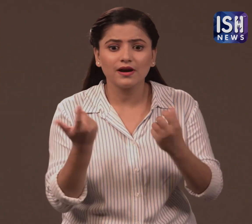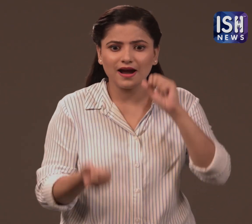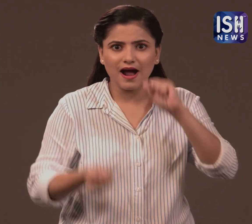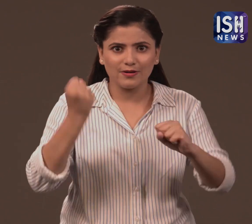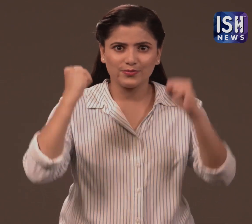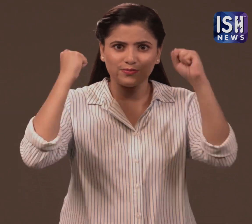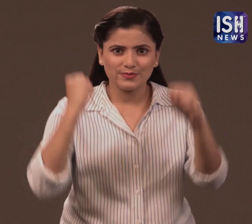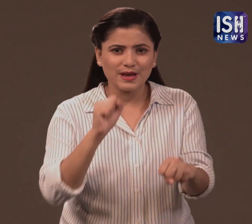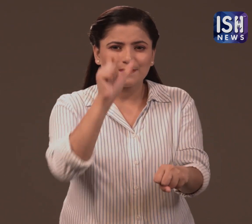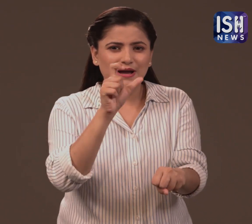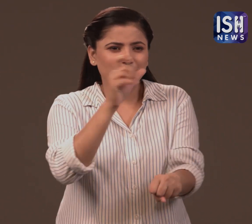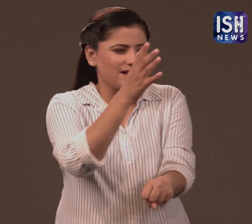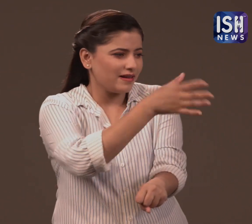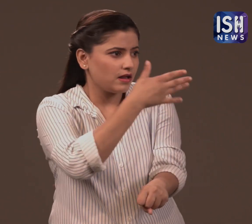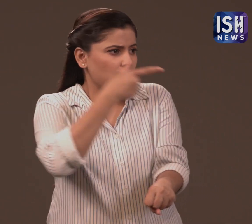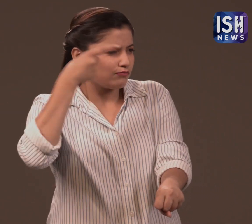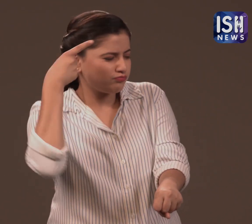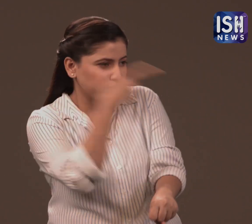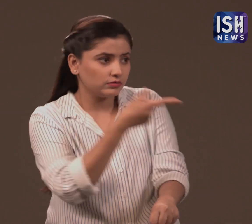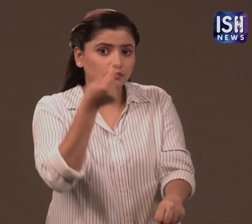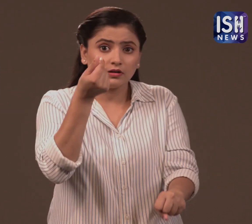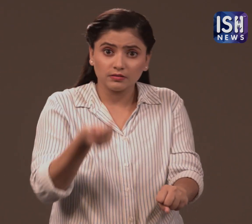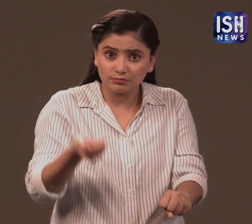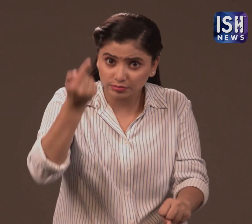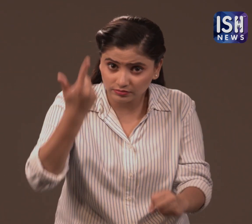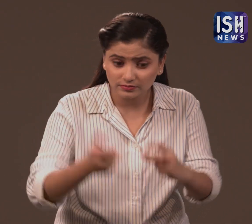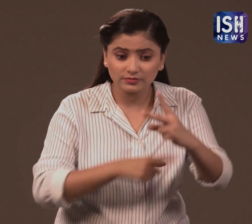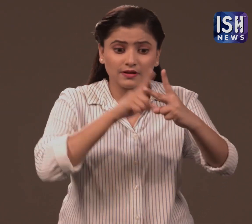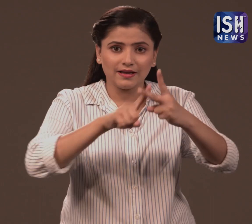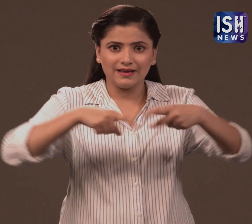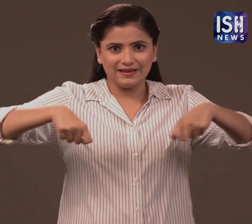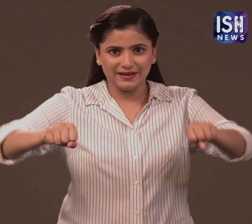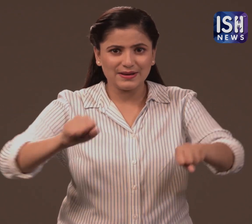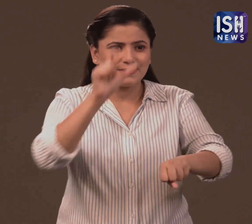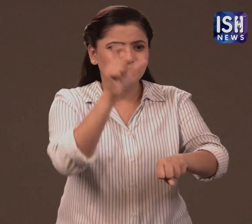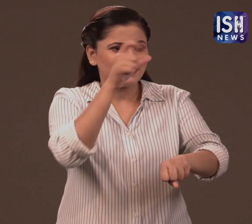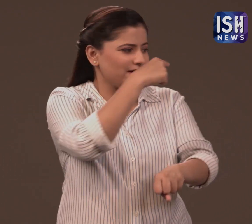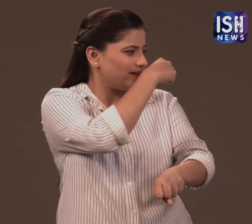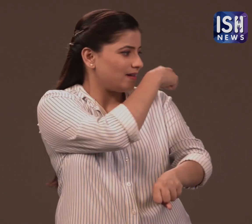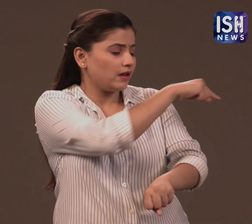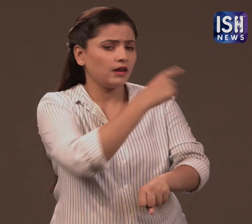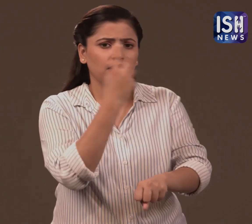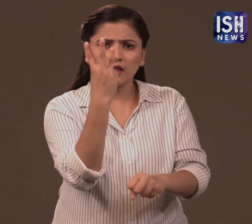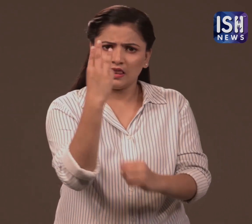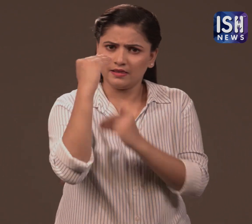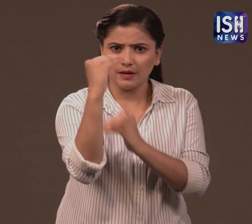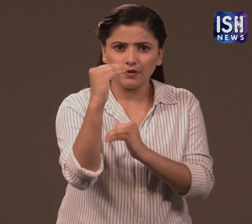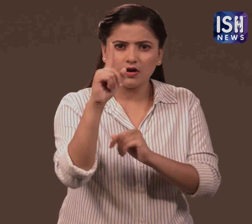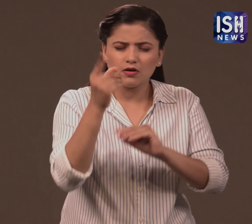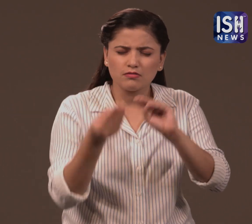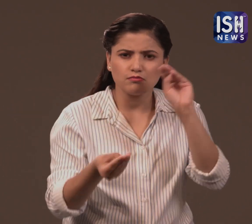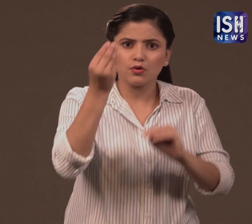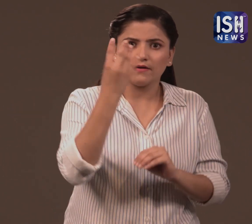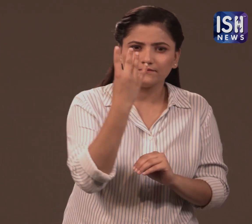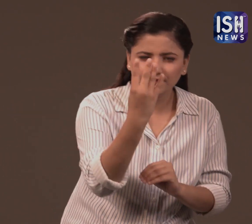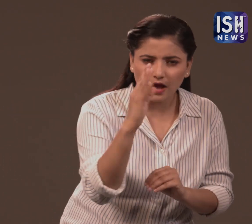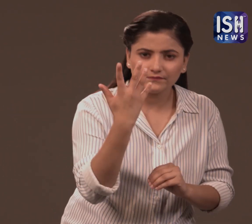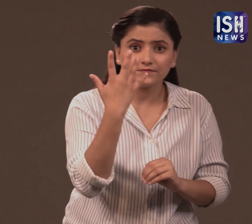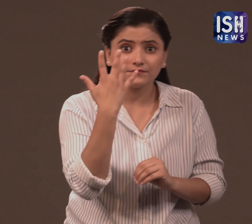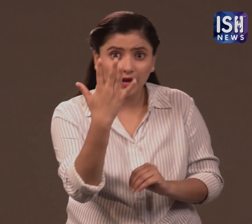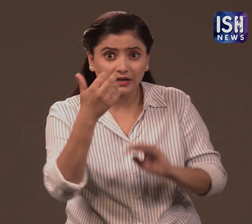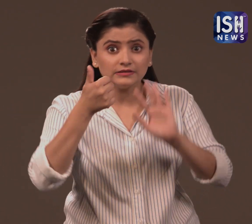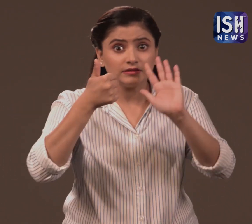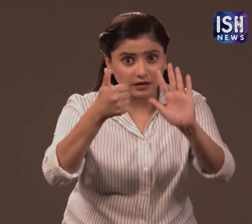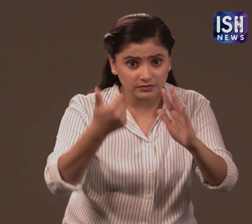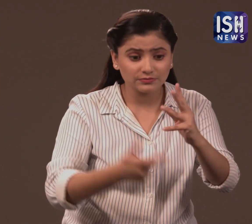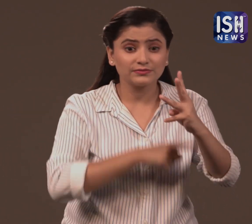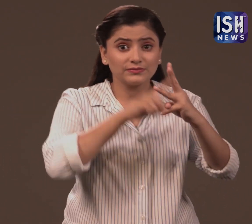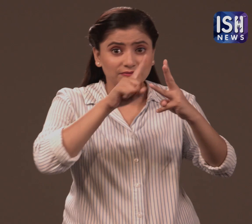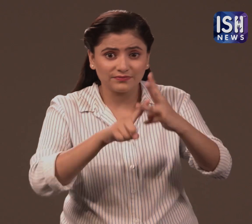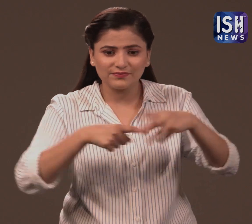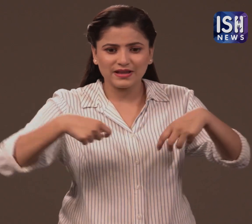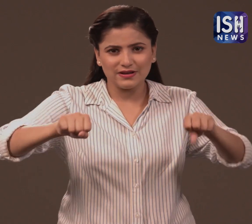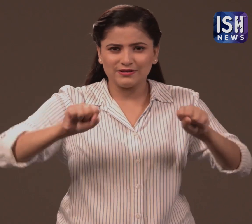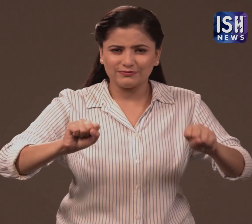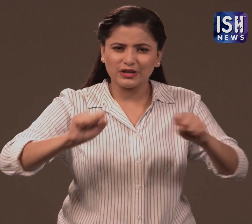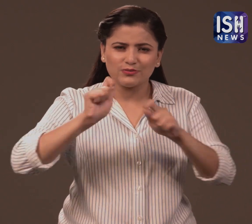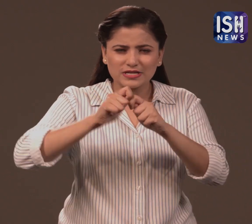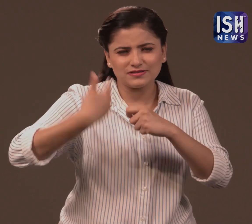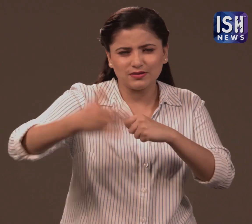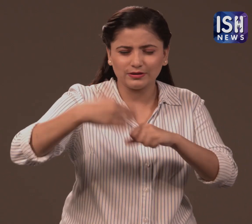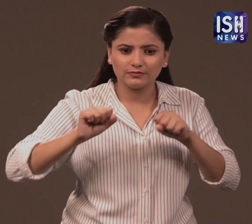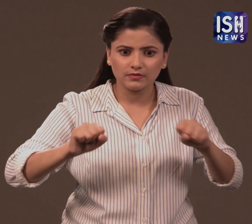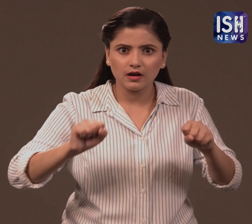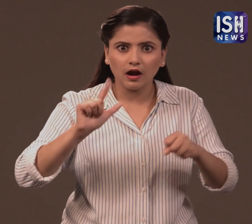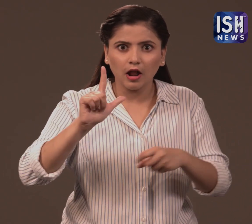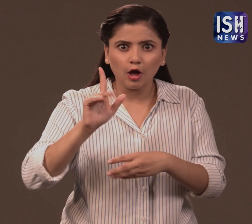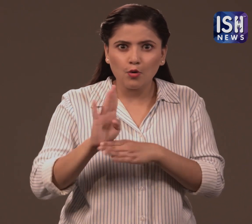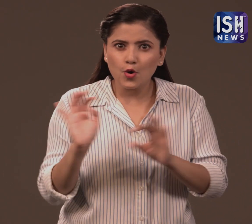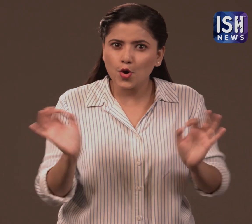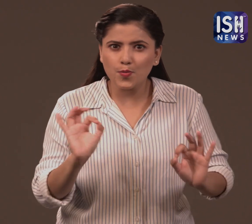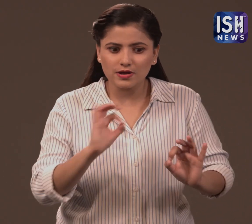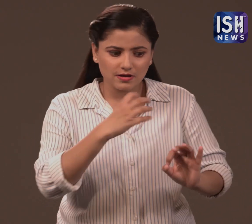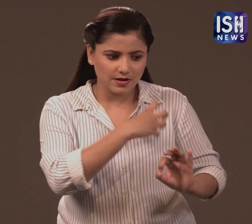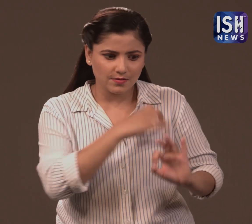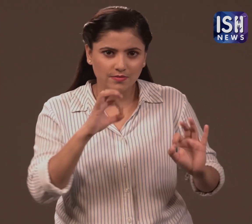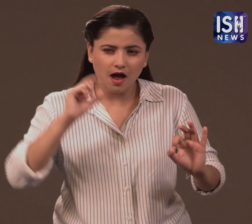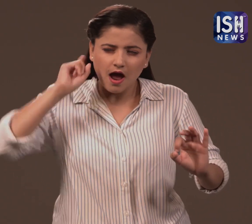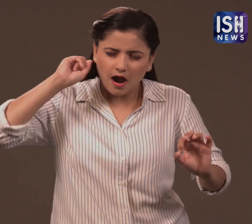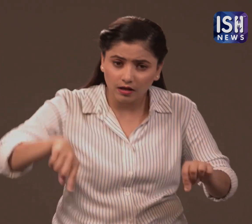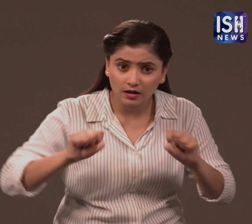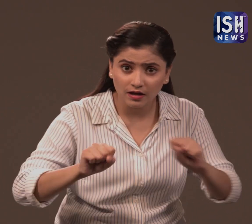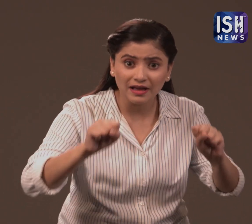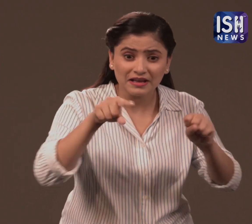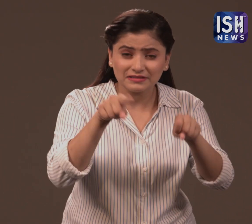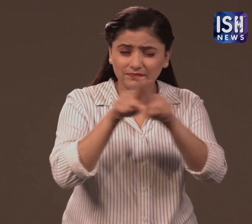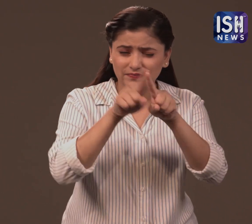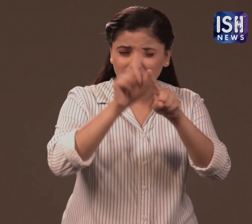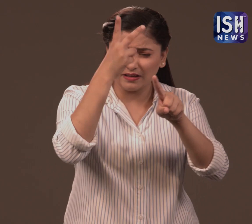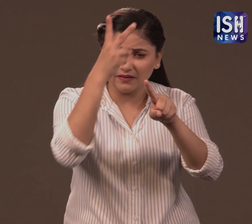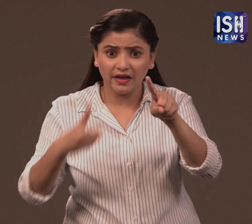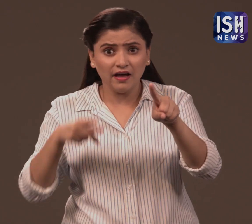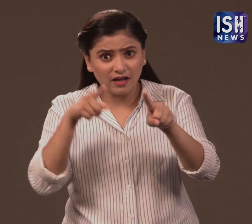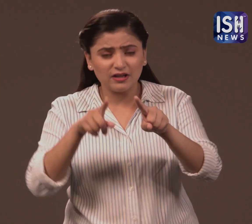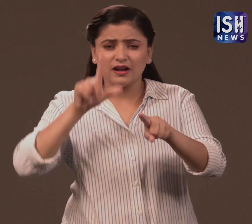like overcharging, carrying more than 3 passengers, driving without a license or badge etc.